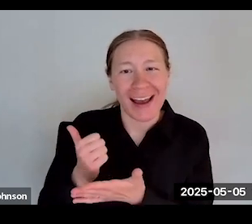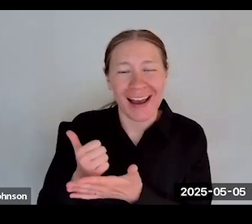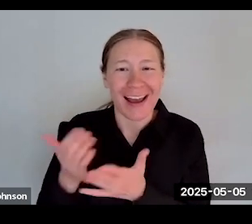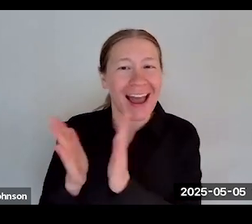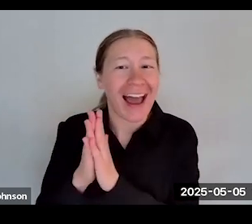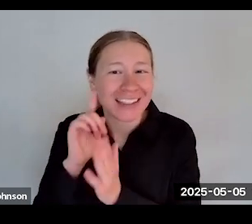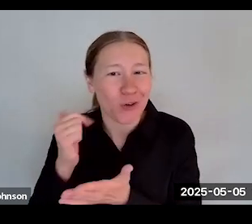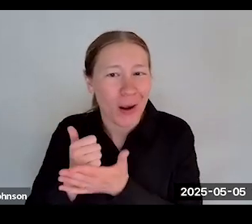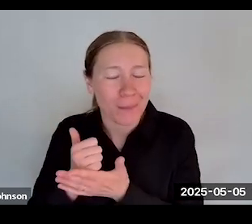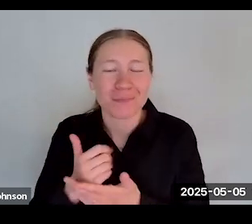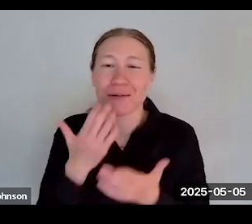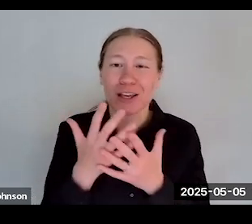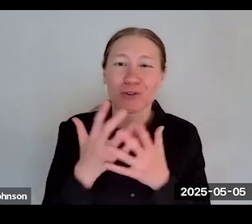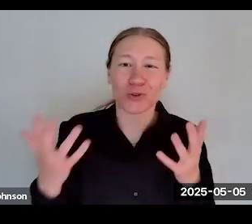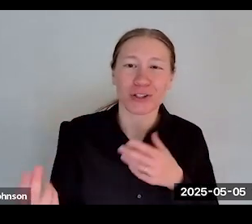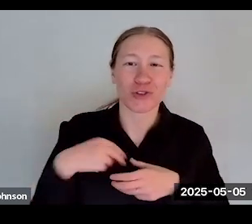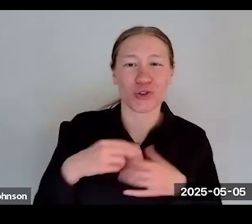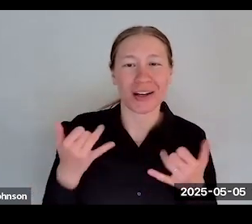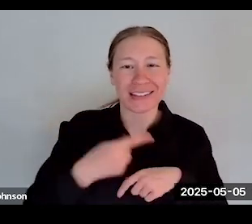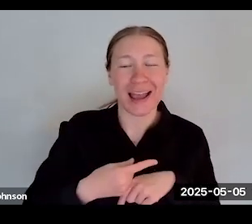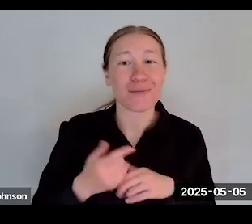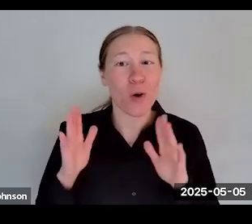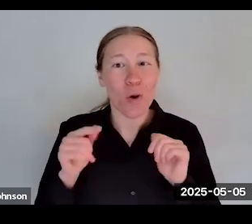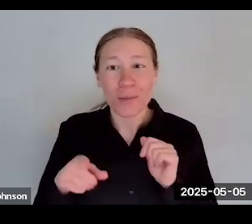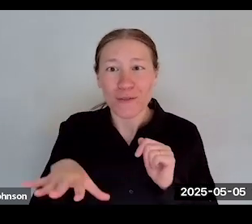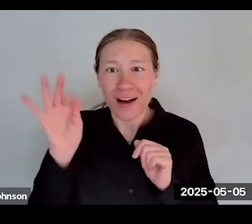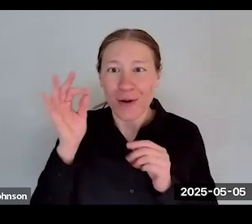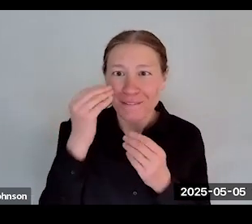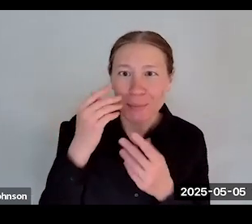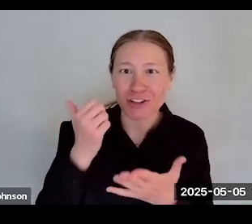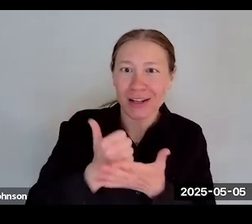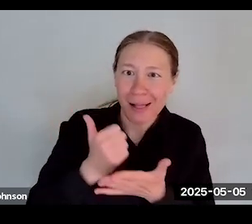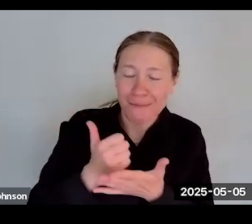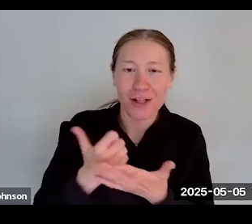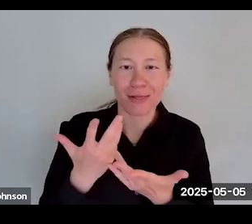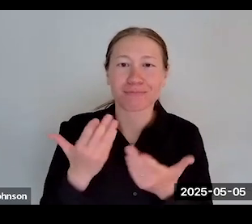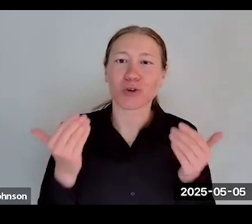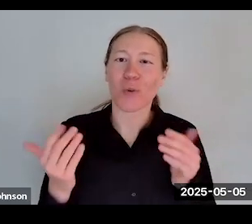We hope you found this information helpful. Just be sure to contact our office if you have any questions in the future.